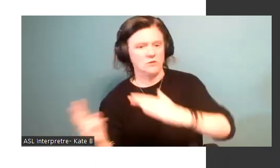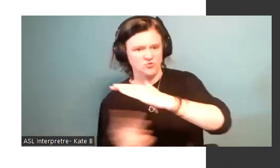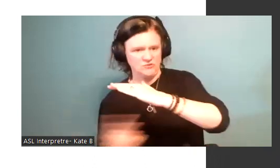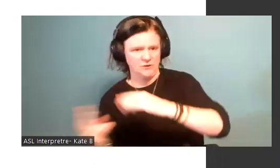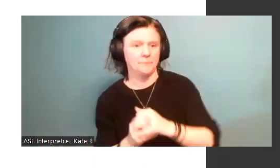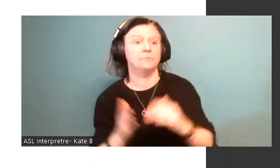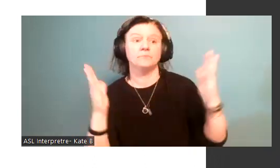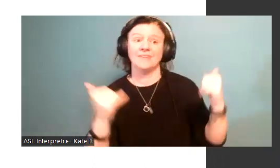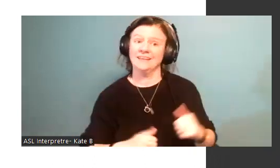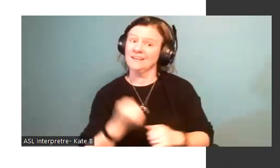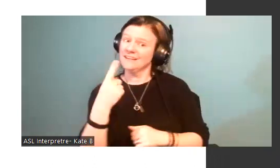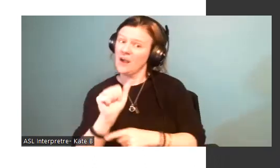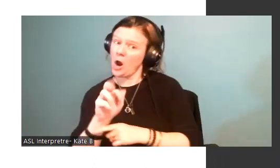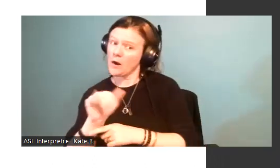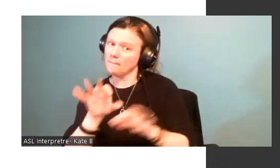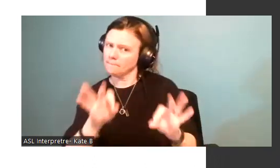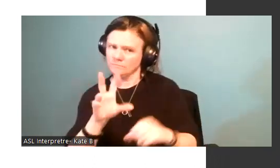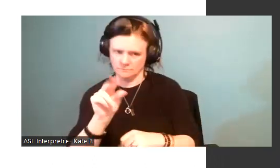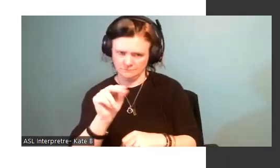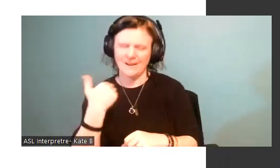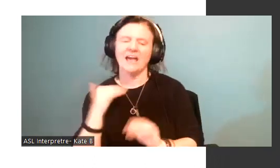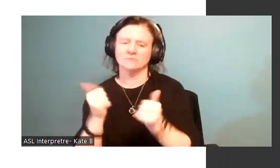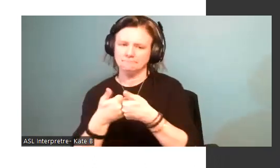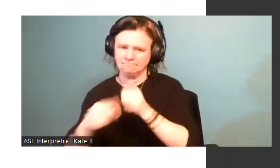It can also edit field. you can assign a custom